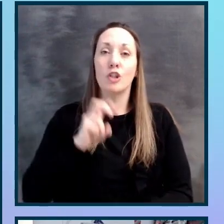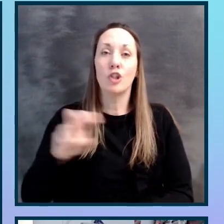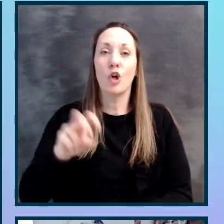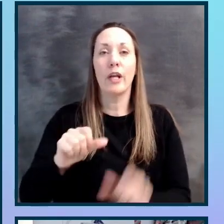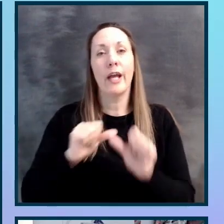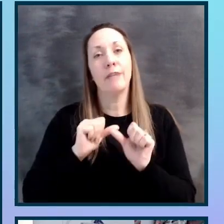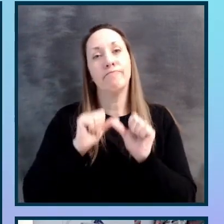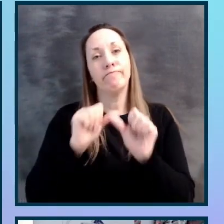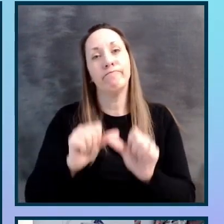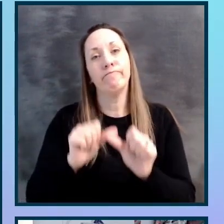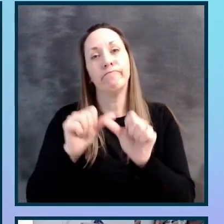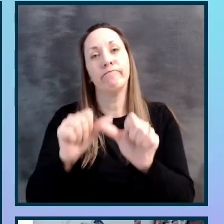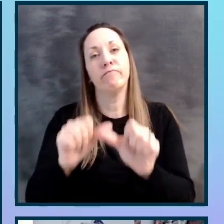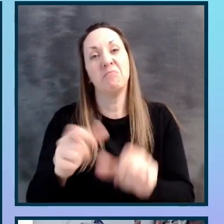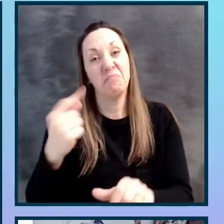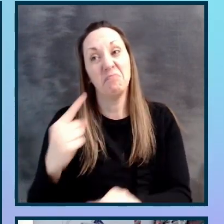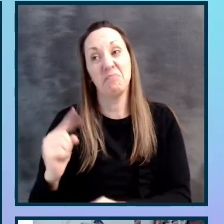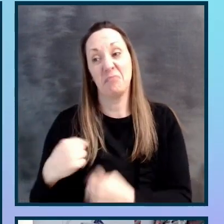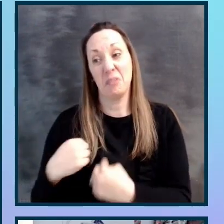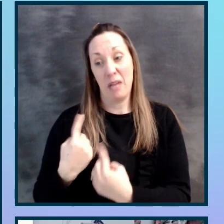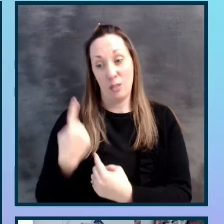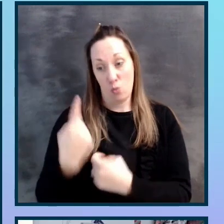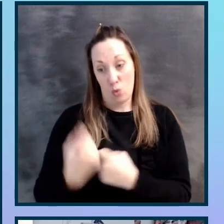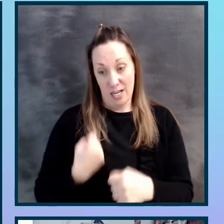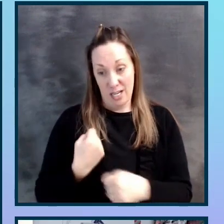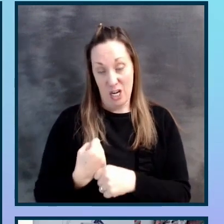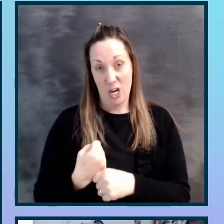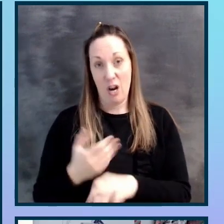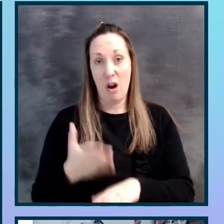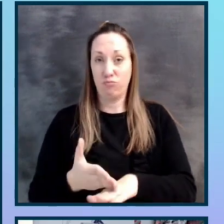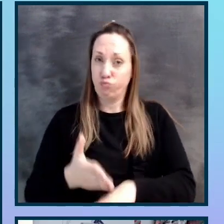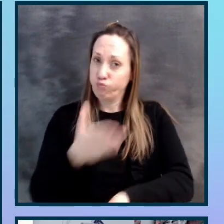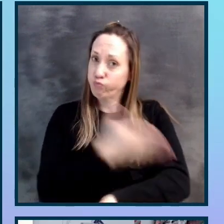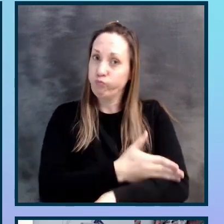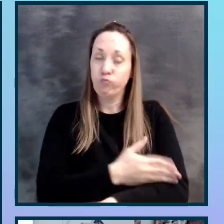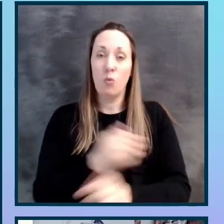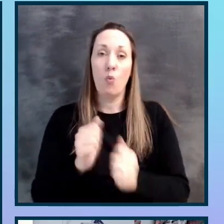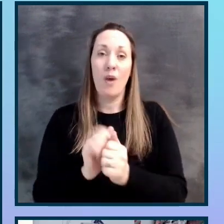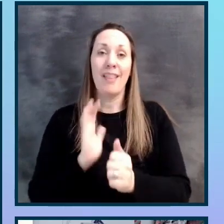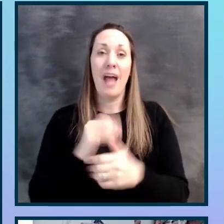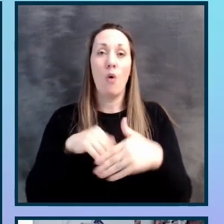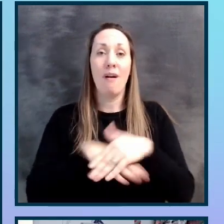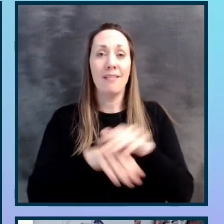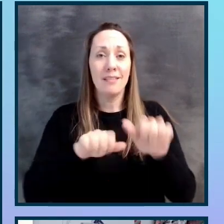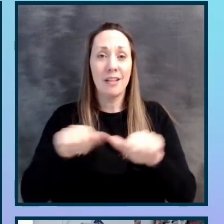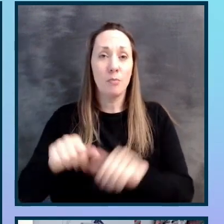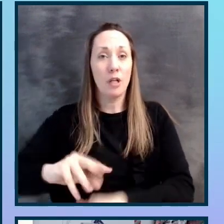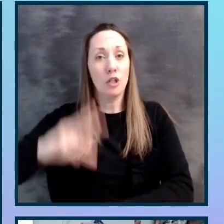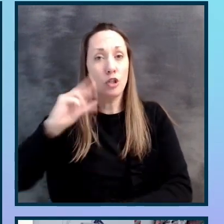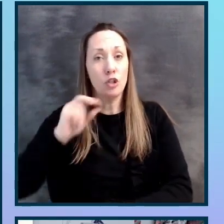we've made a lot of forward movement in our accessibility journey, and happily, many of these initiatives